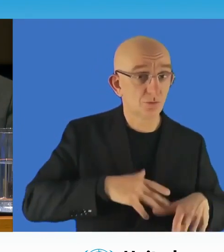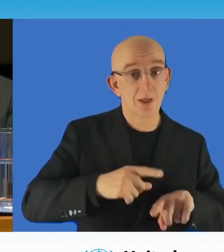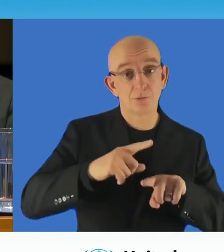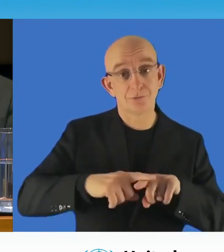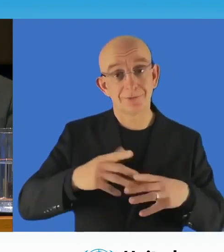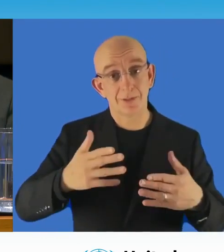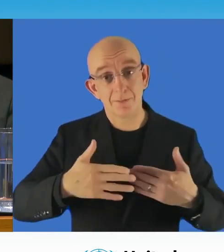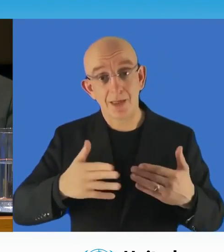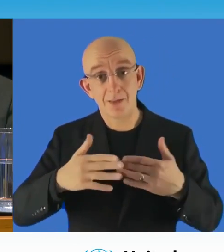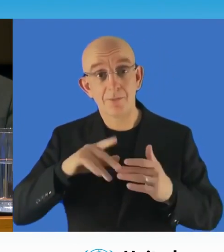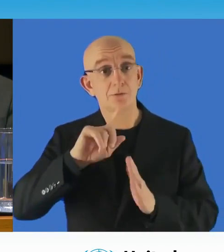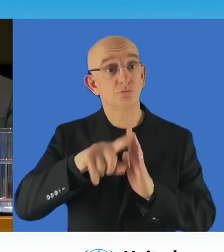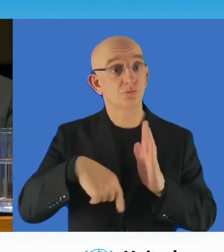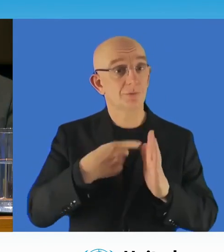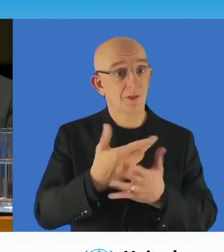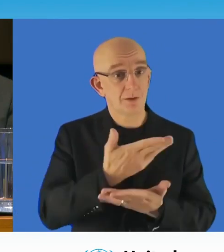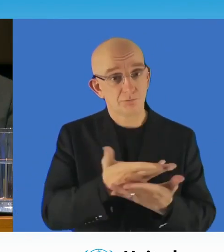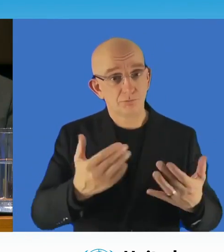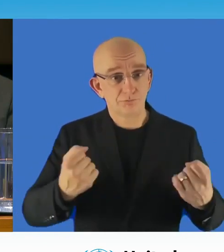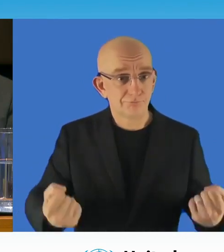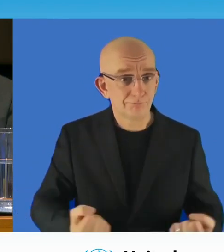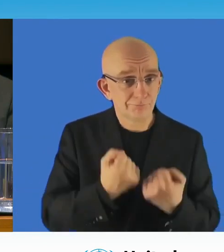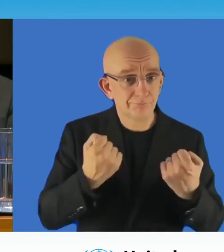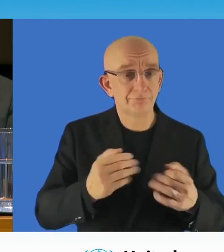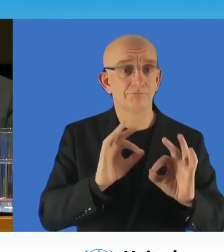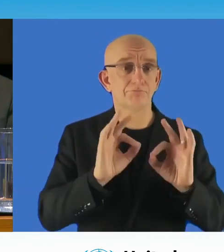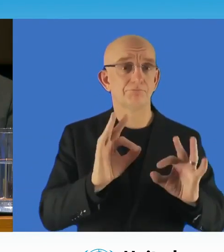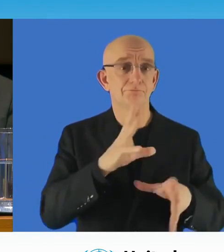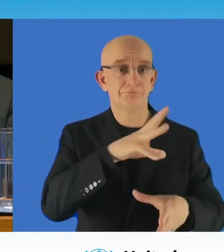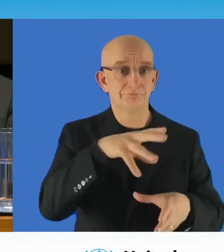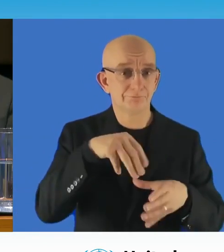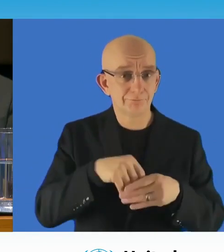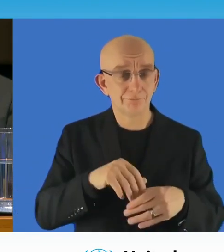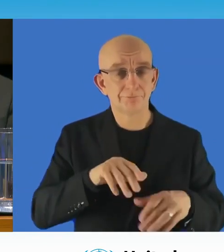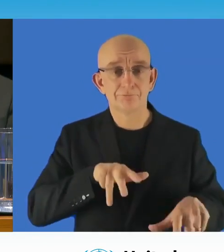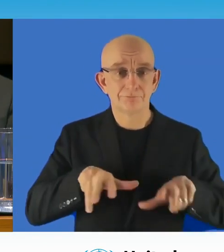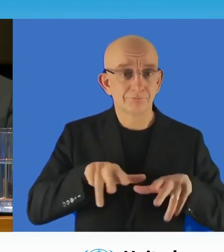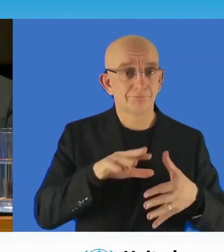for your active and valuable participation and cooperation in the preparation of the